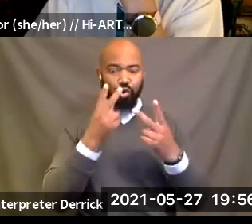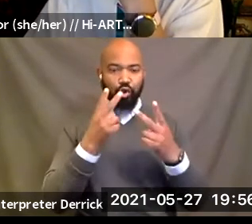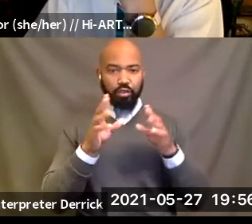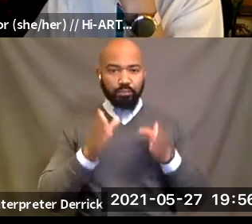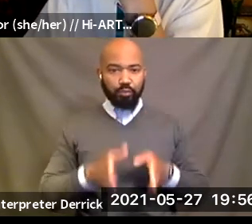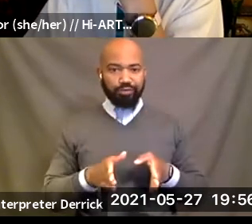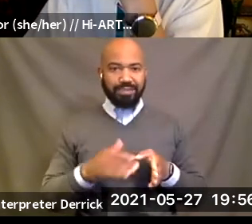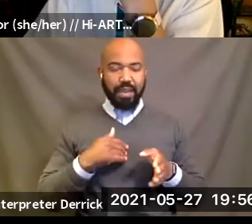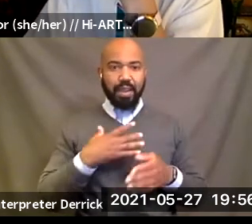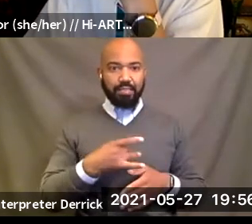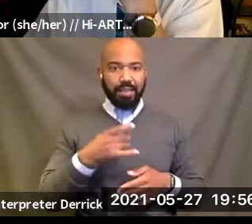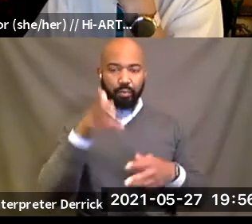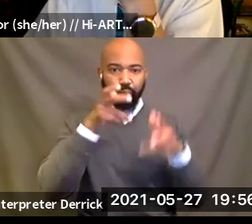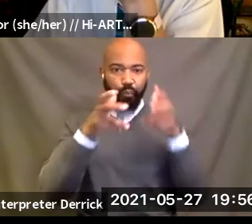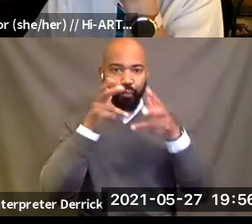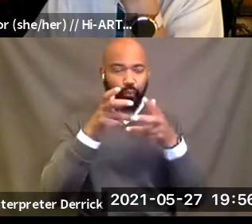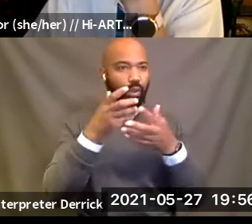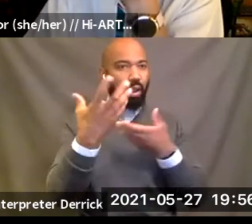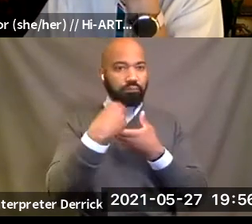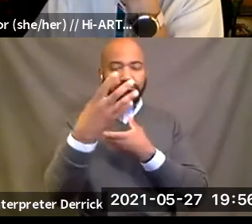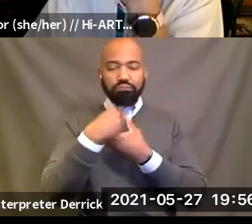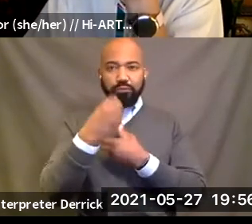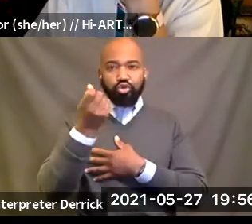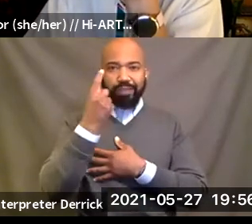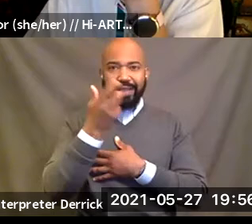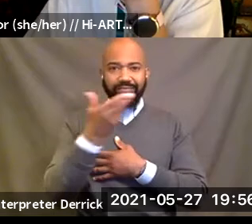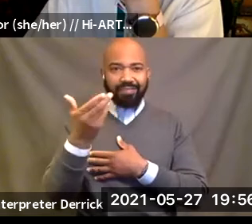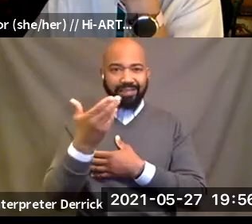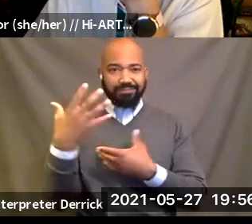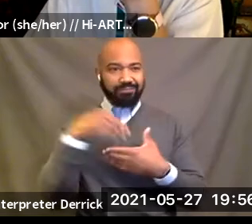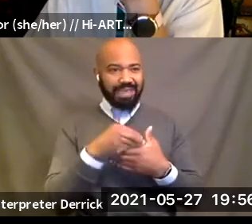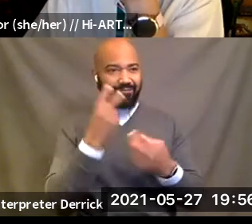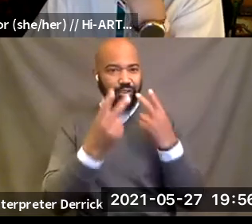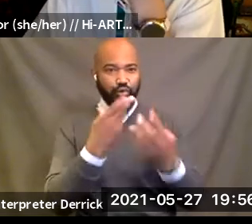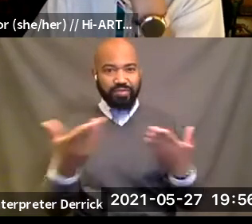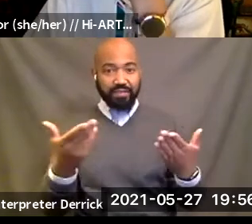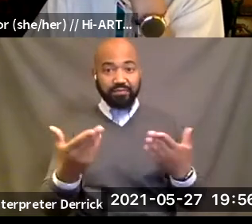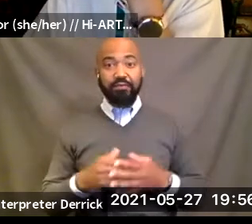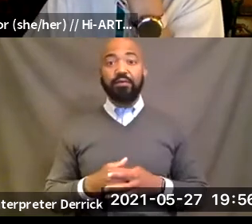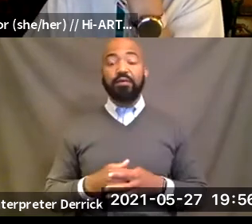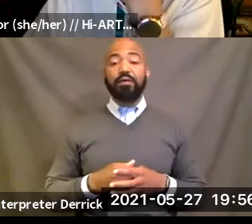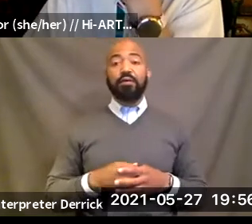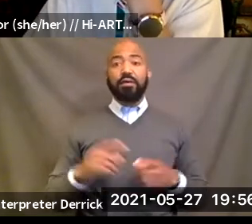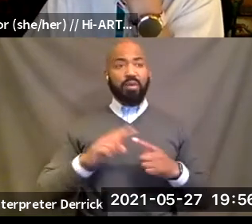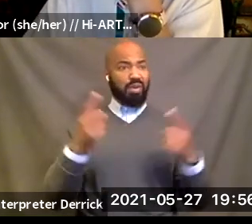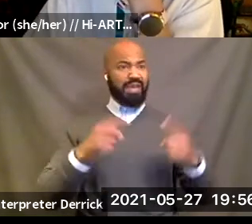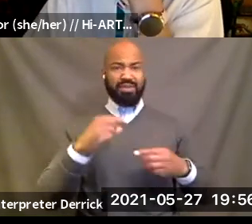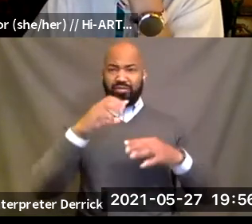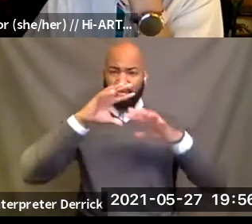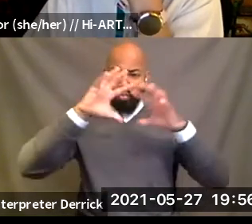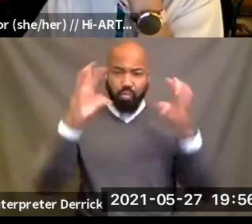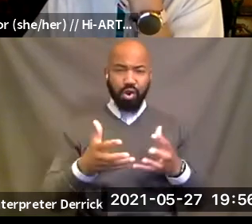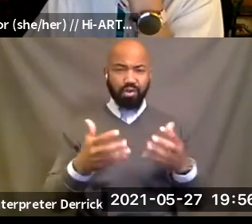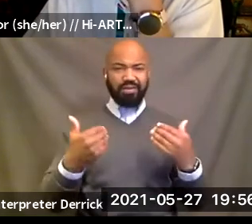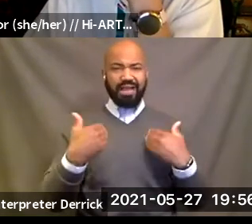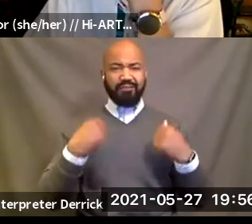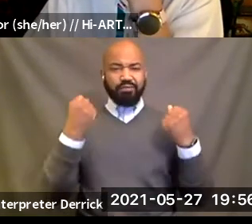Leah (she/her): systems and topics in the world and Stephen easy to get lost in like organizing spaces and it's so nice to say like I am connected.